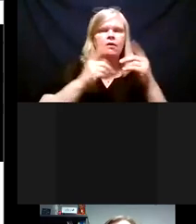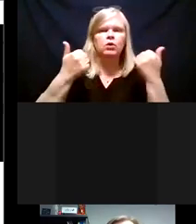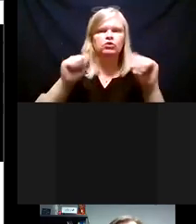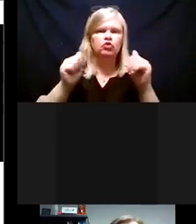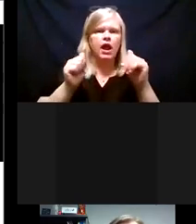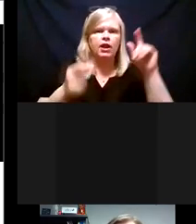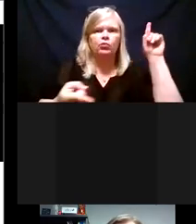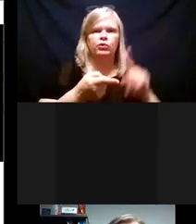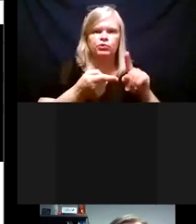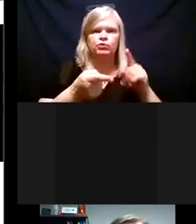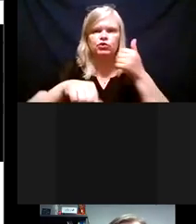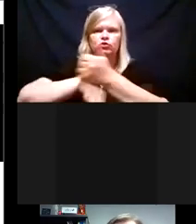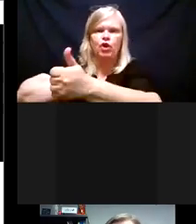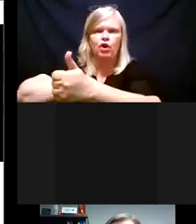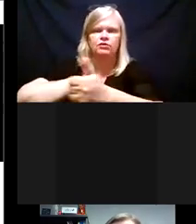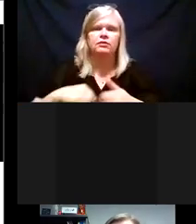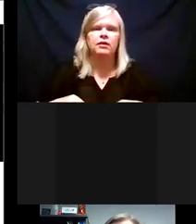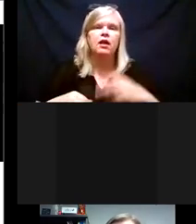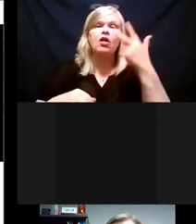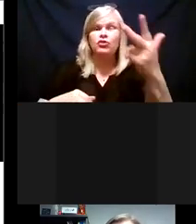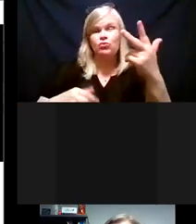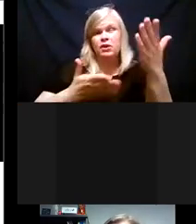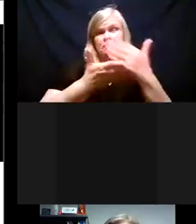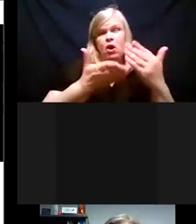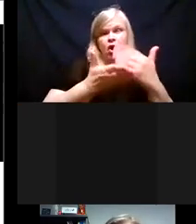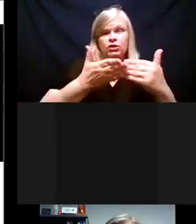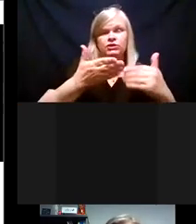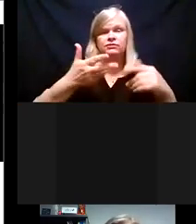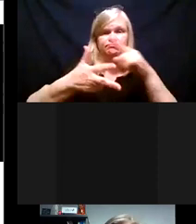THERE ARE THREE TIERS IN THE SEX OFFENDER REGISTRY.